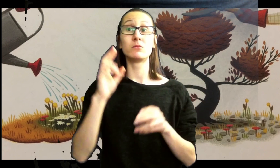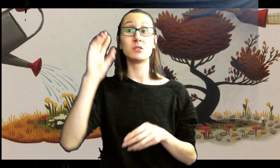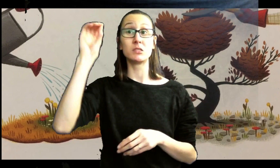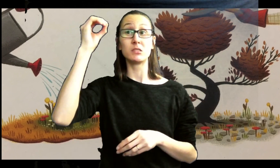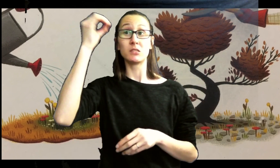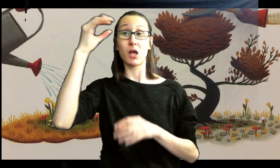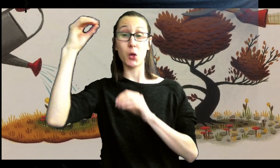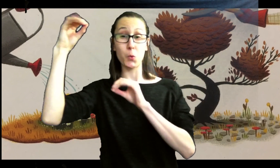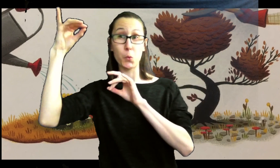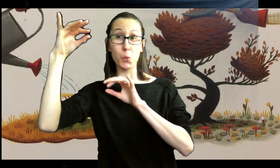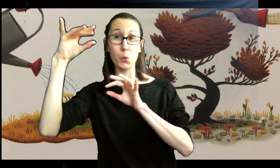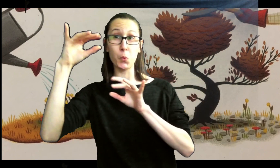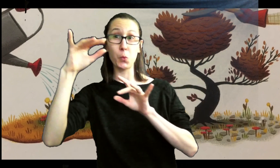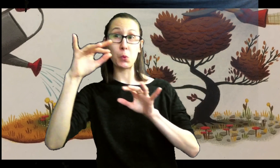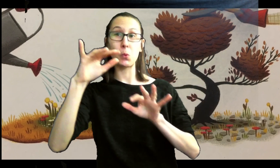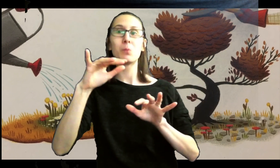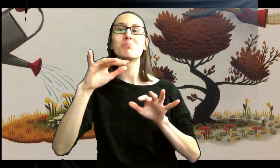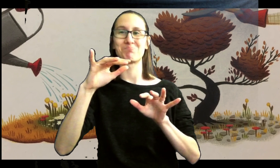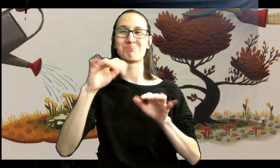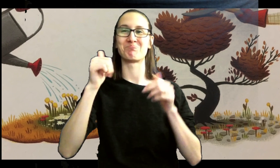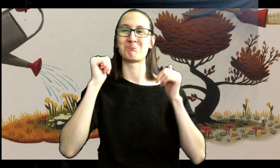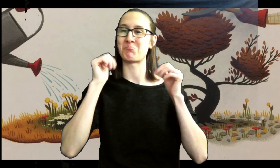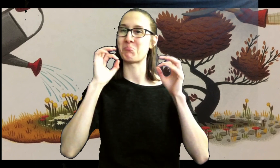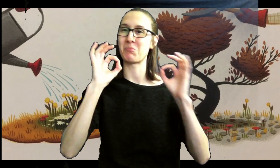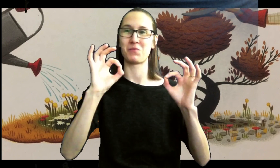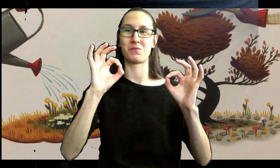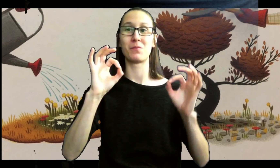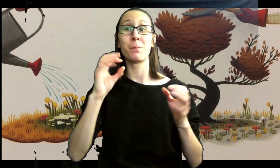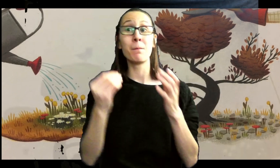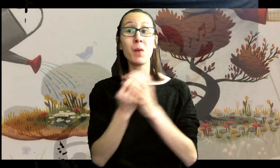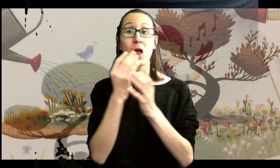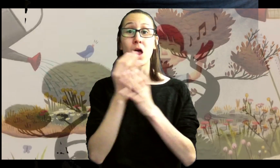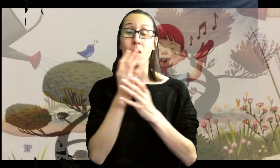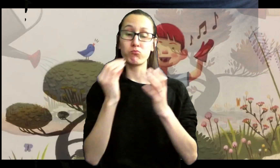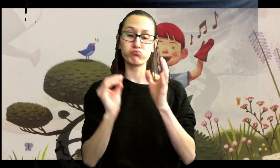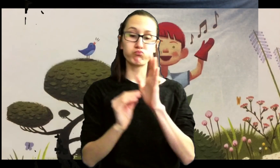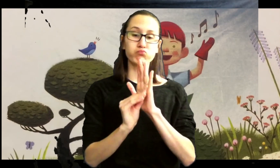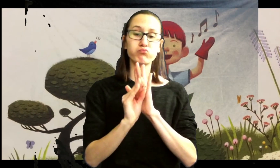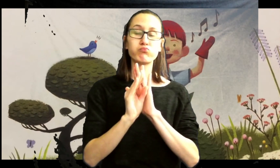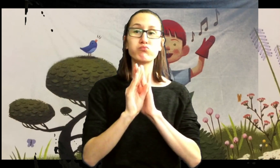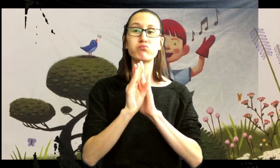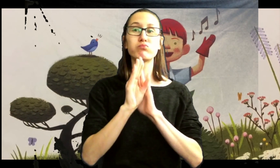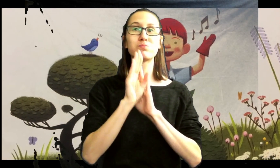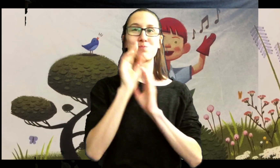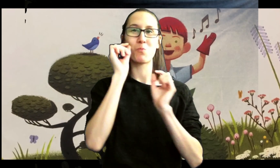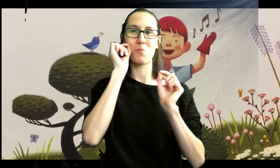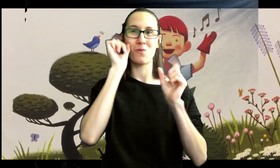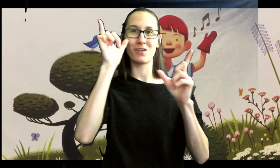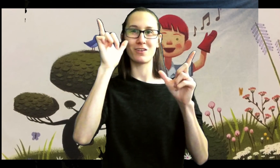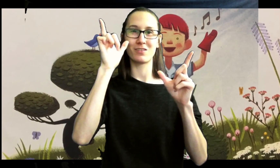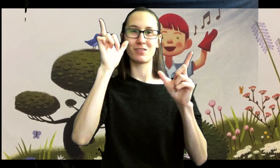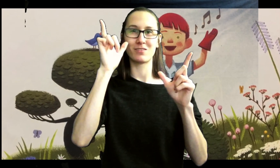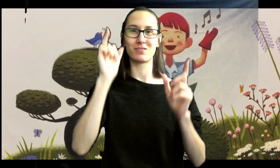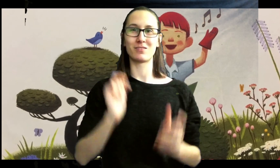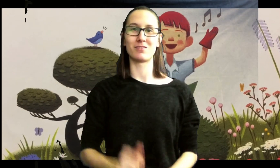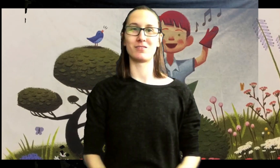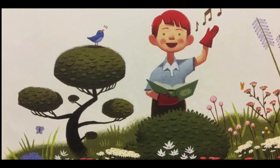and a little help from the sun, the plants soon woke from their winter sleep.